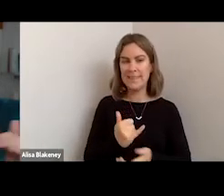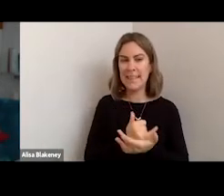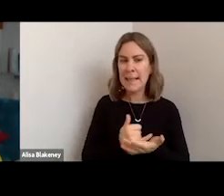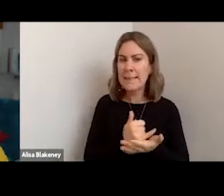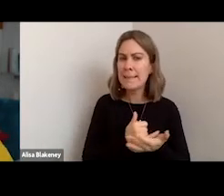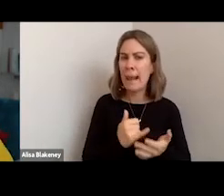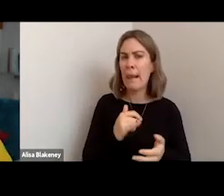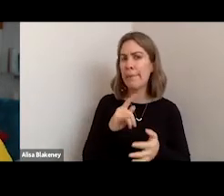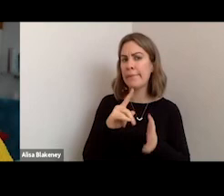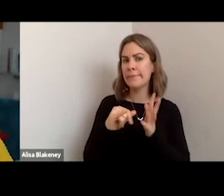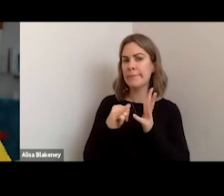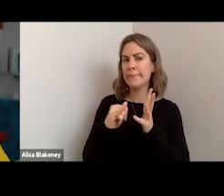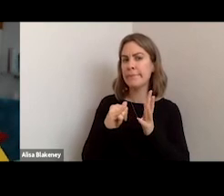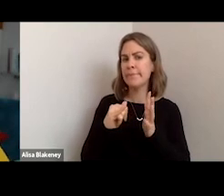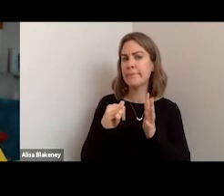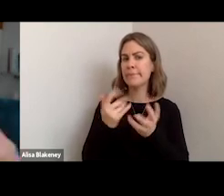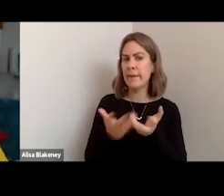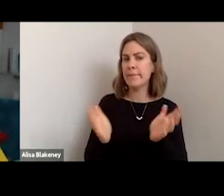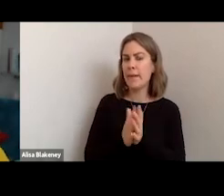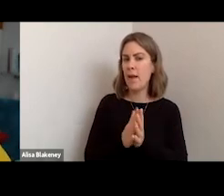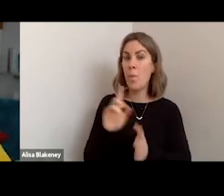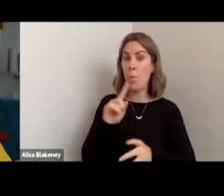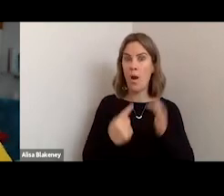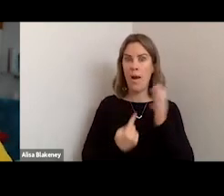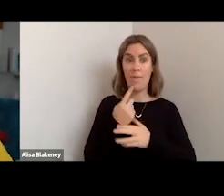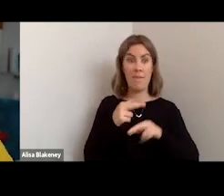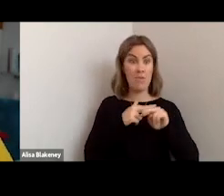people got up to on Friday or Saturday night but they submit it to us.